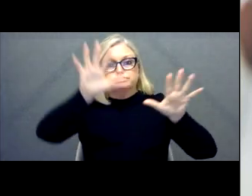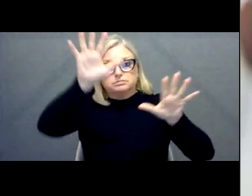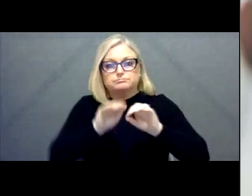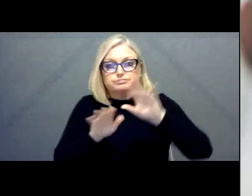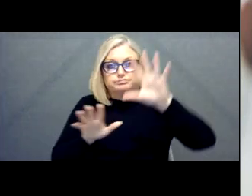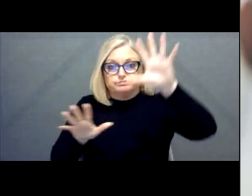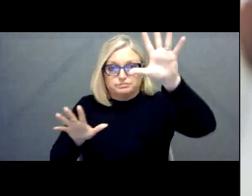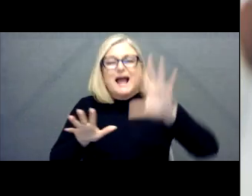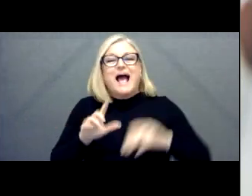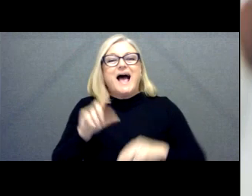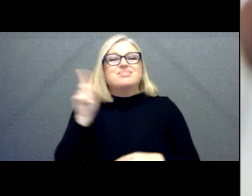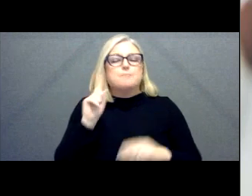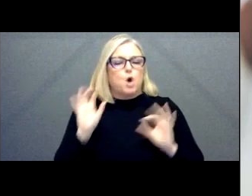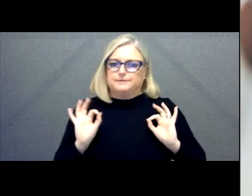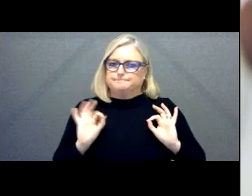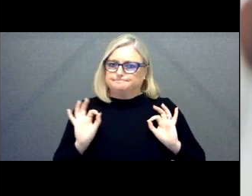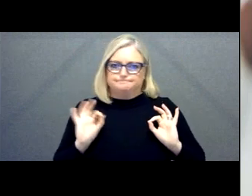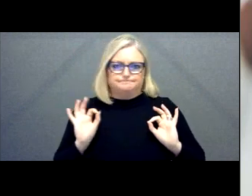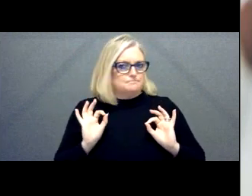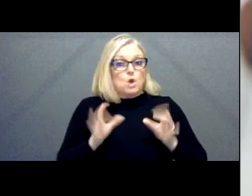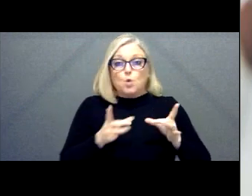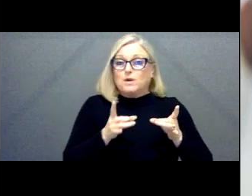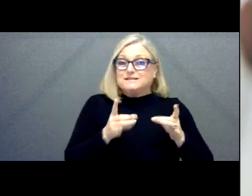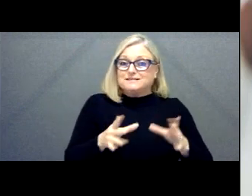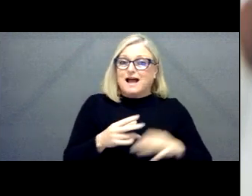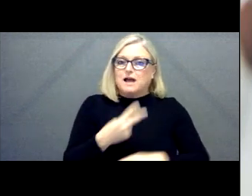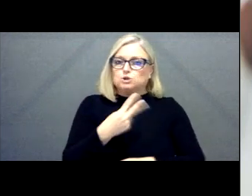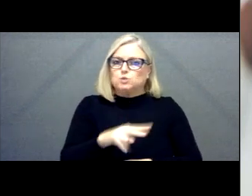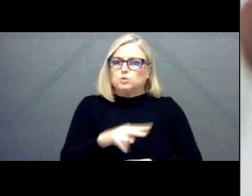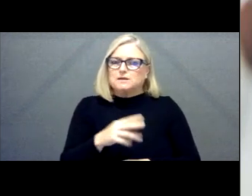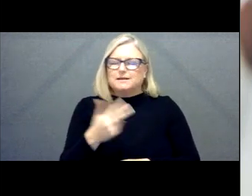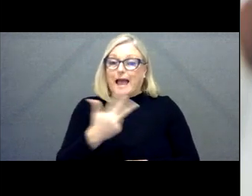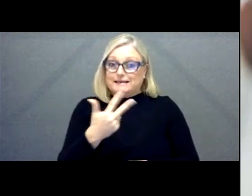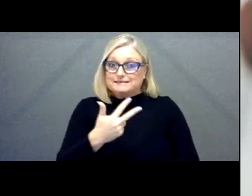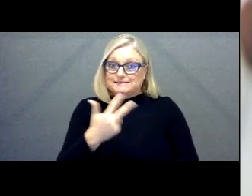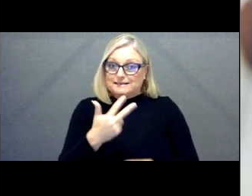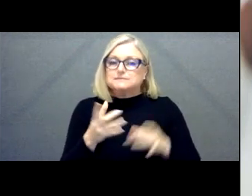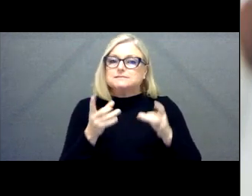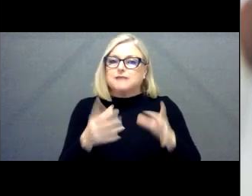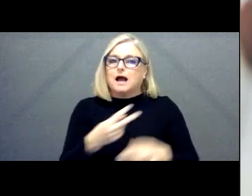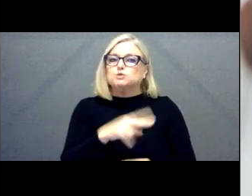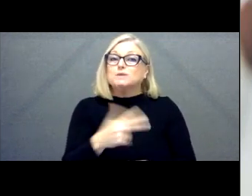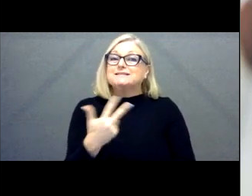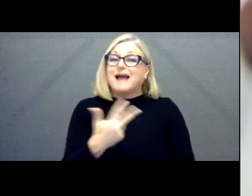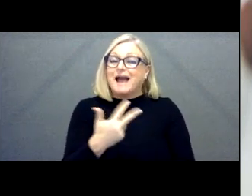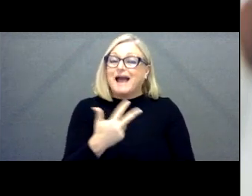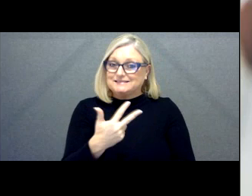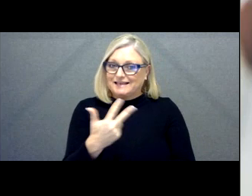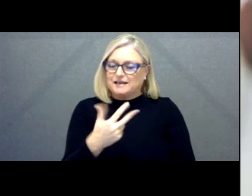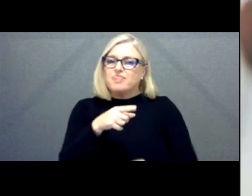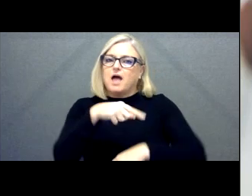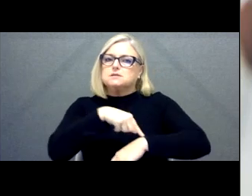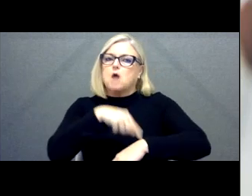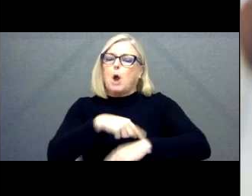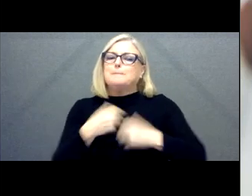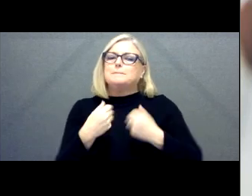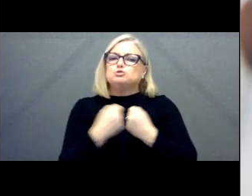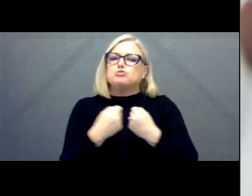commenced in 2018 uh on the back of the Drug and specialist courts review uh that recommended